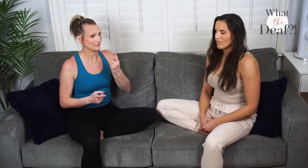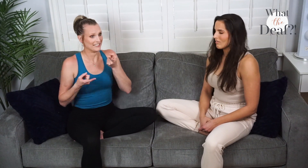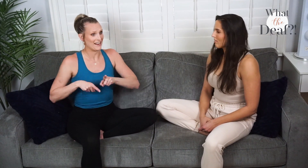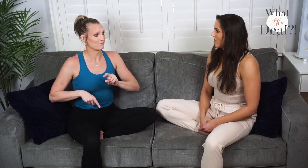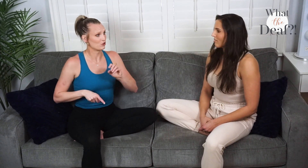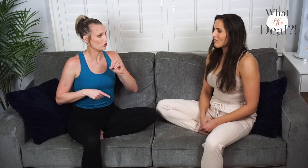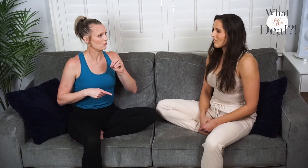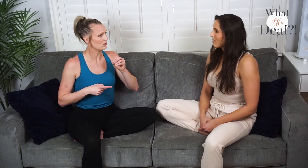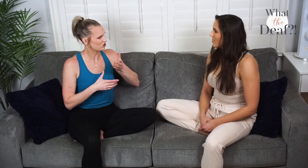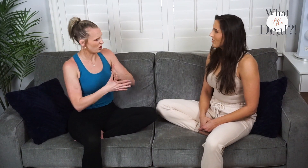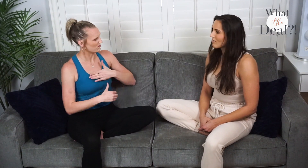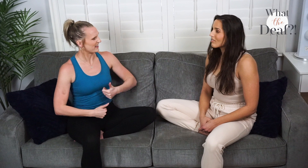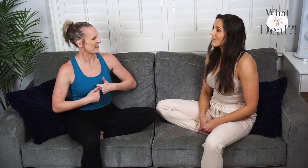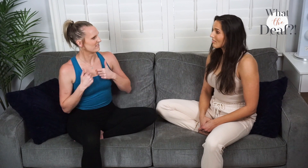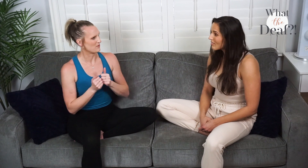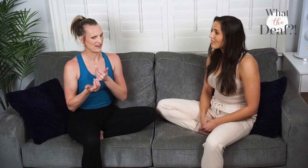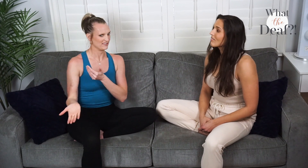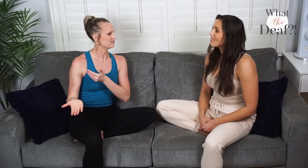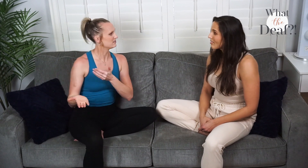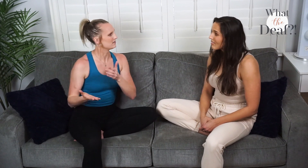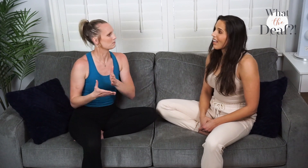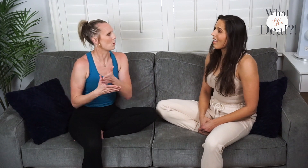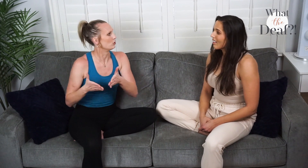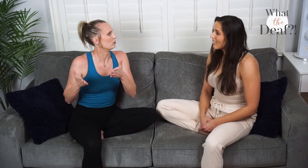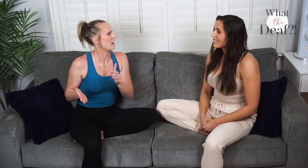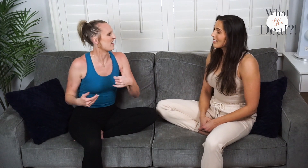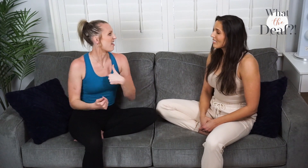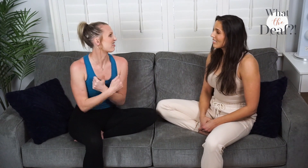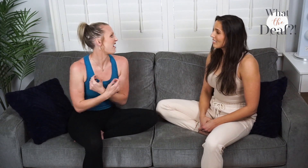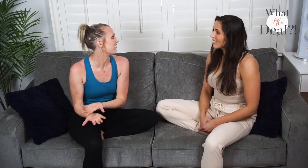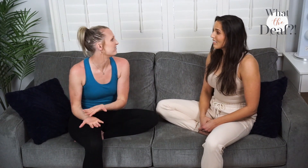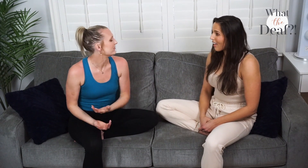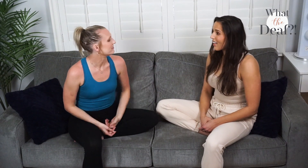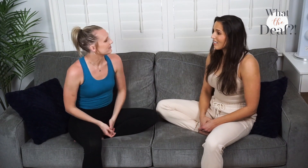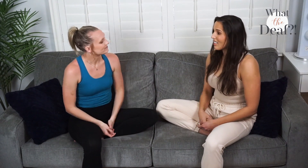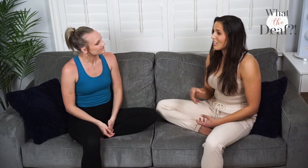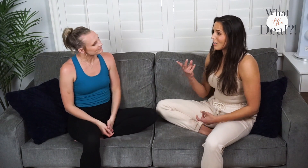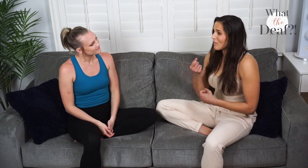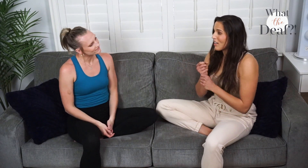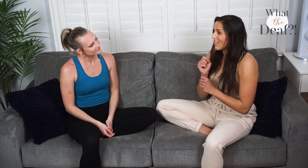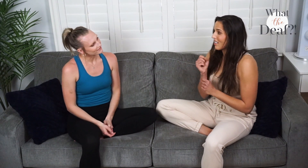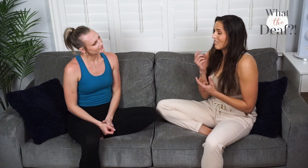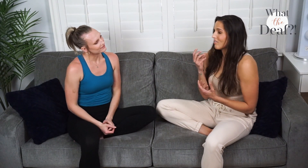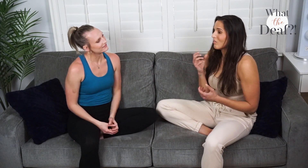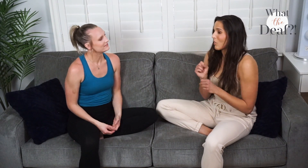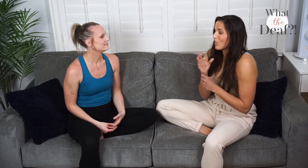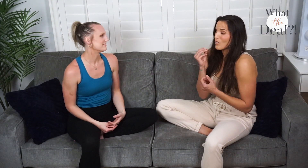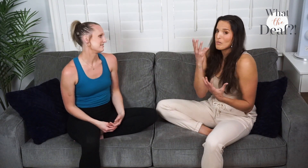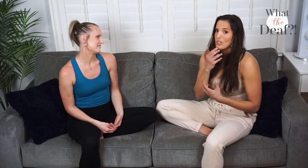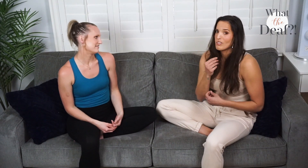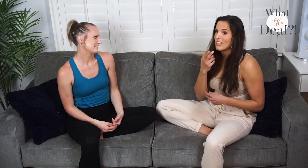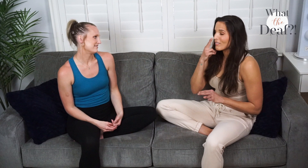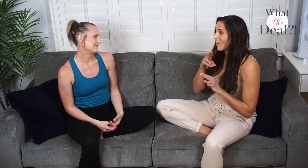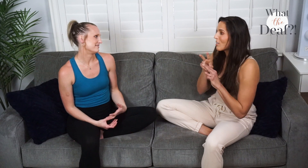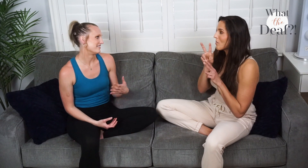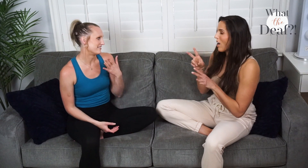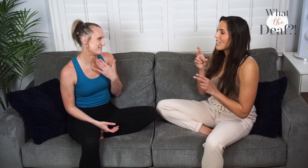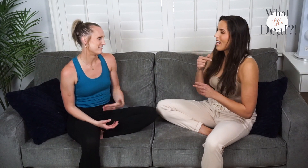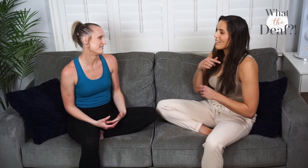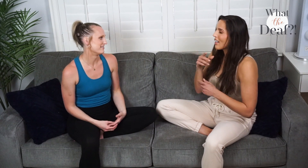I just happen to share my life with you, with somebody that I love. Yeah. And you two really work so beautifully together.